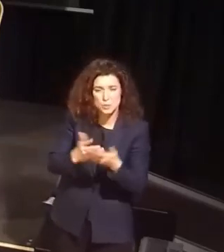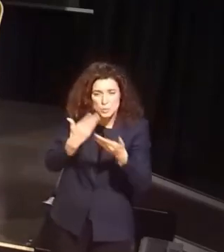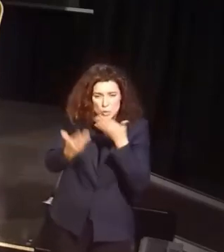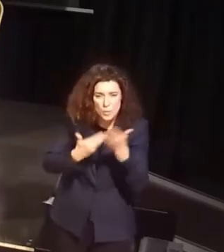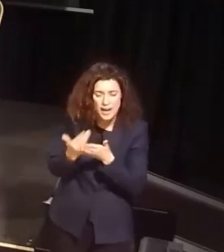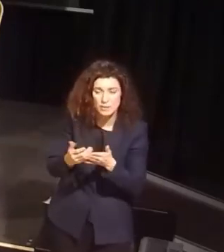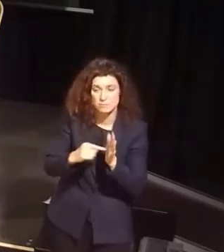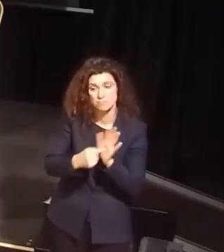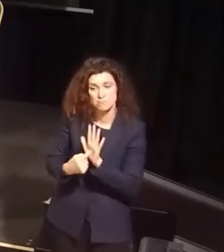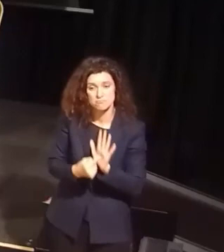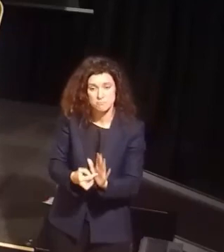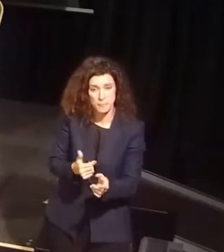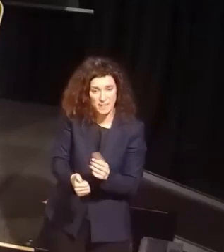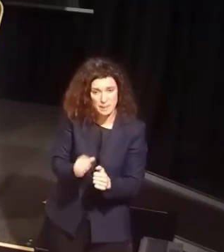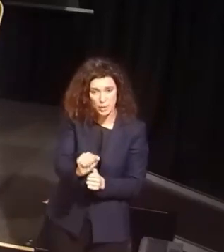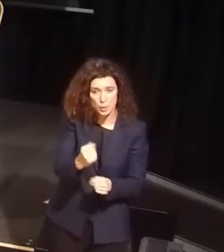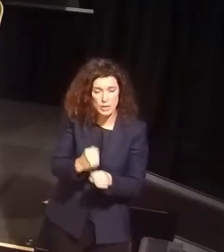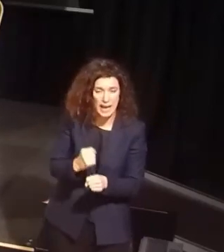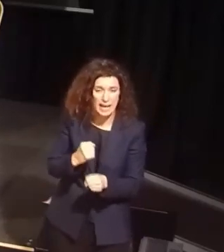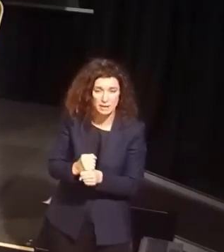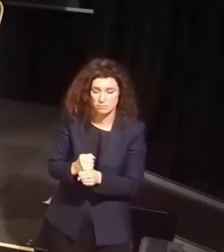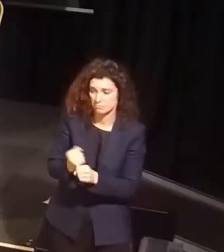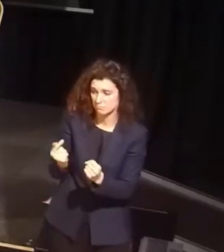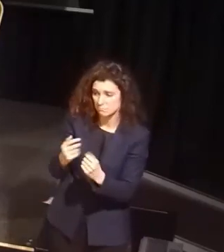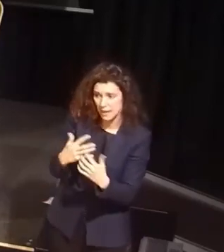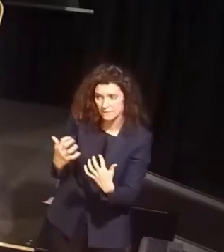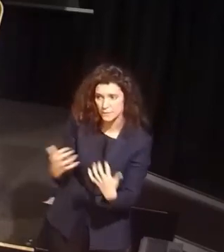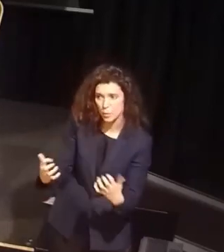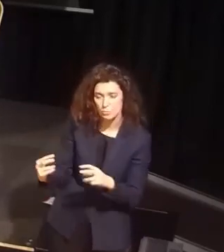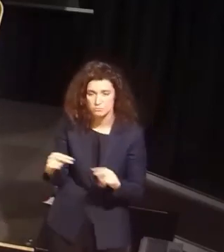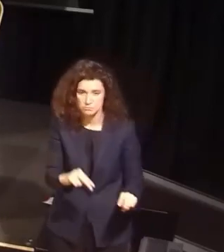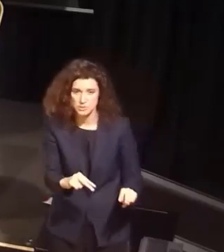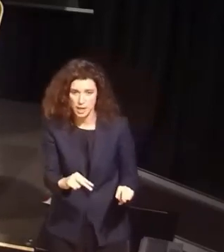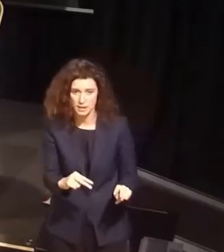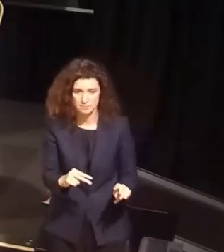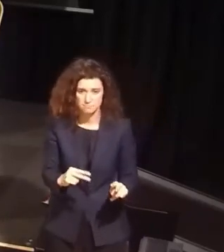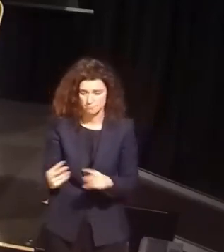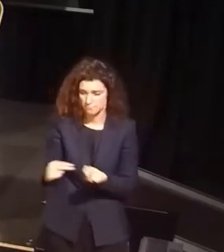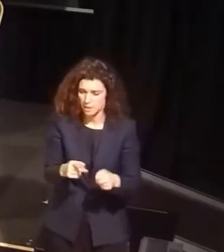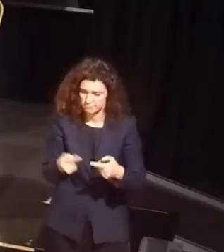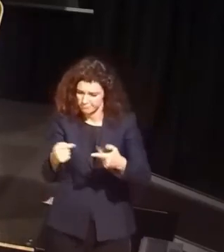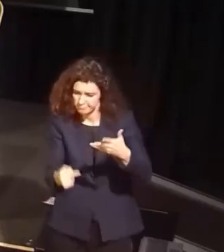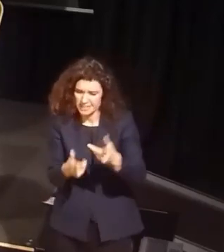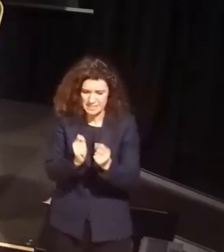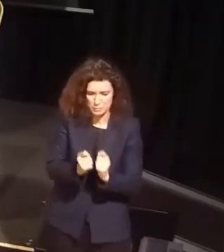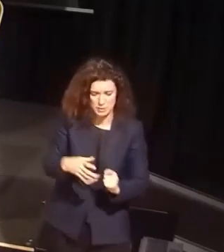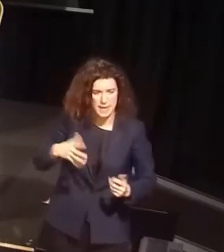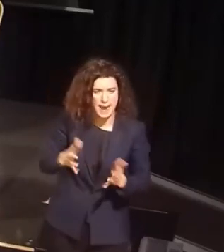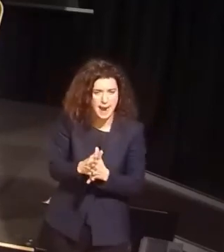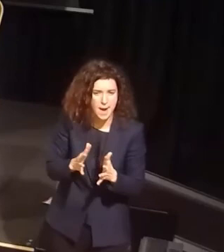in front of some of the audiences you need to target, what adaptions are necessary, if you ever want to sit down and talk about